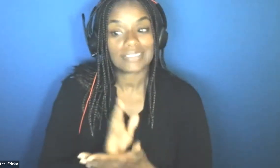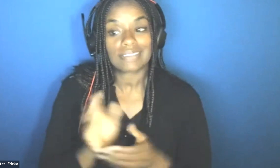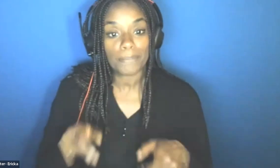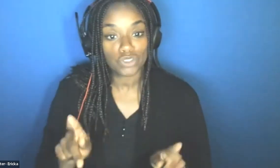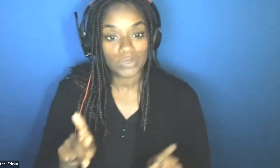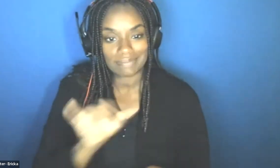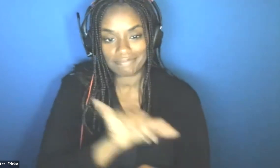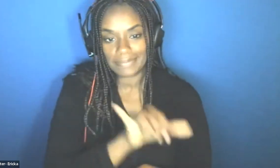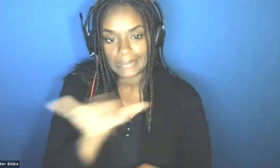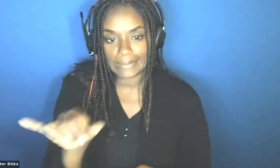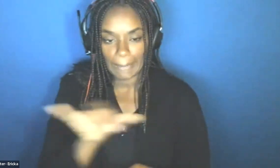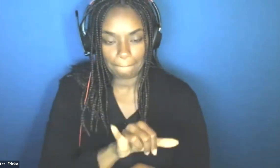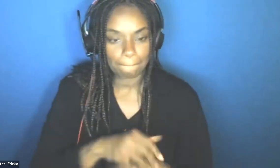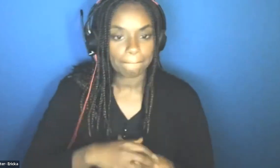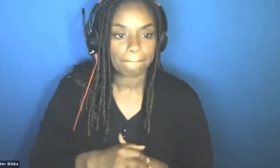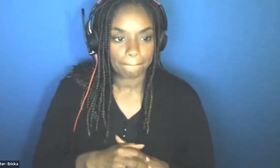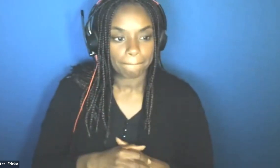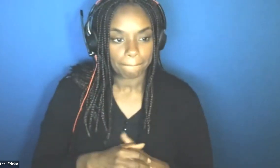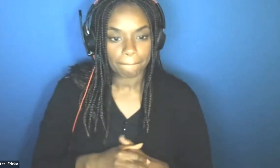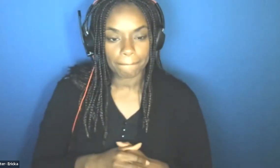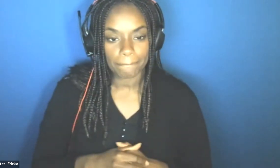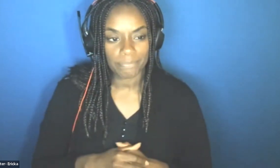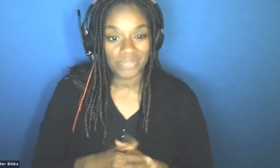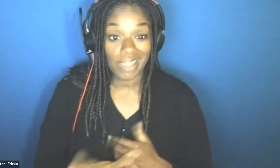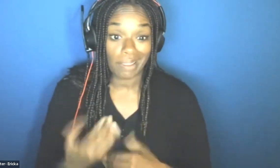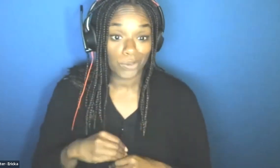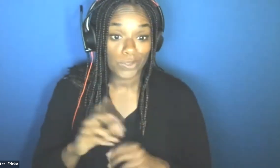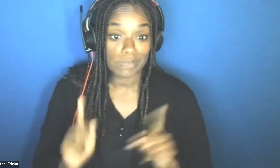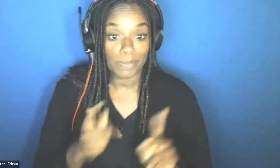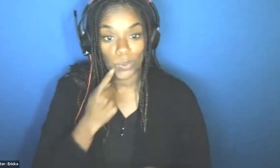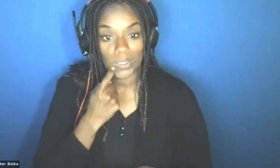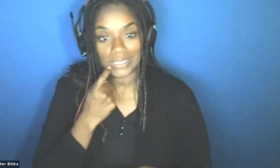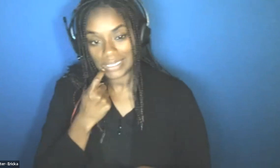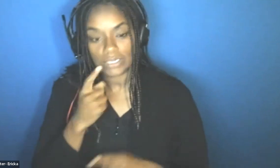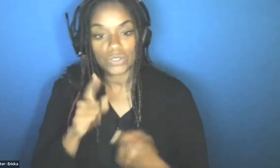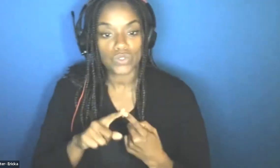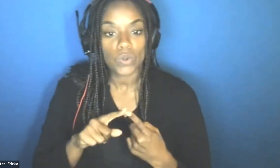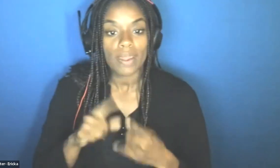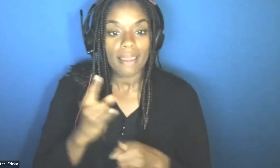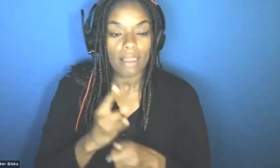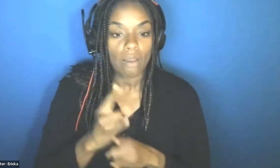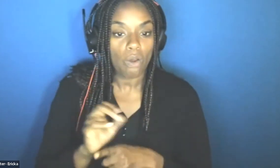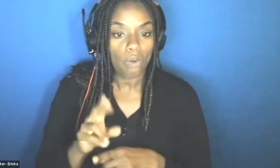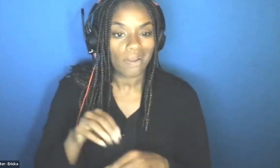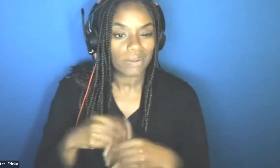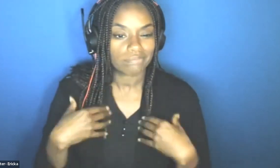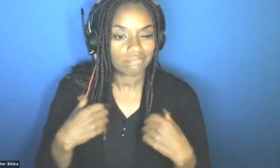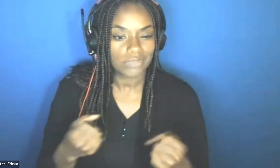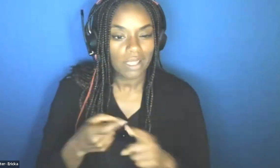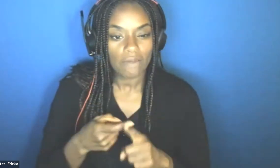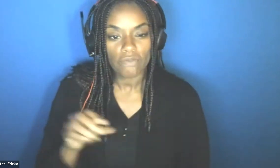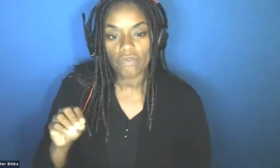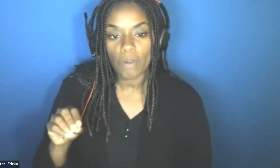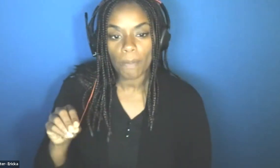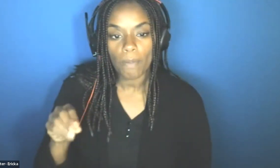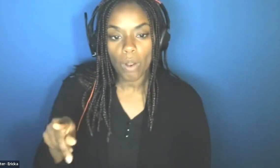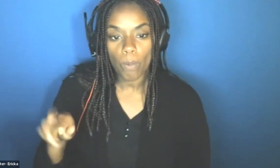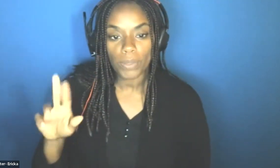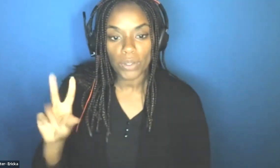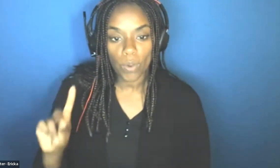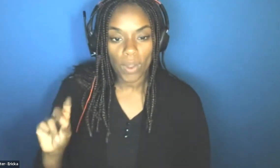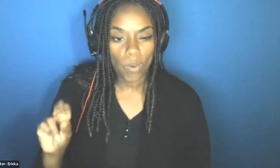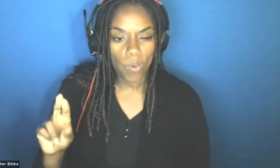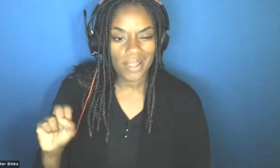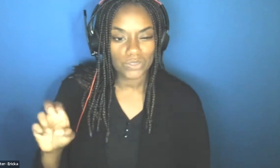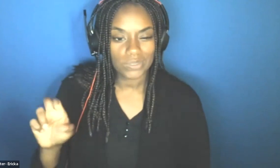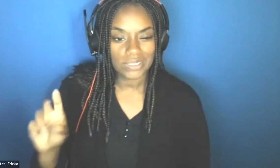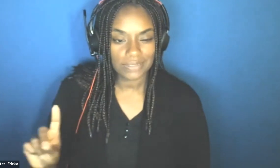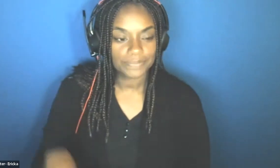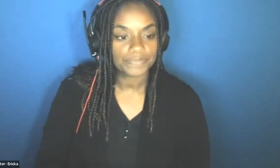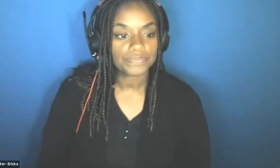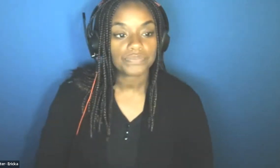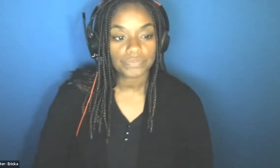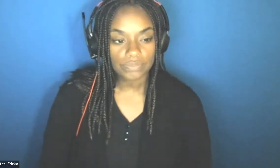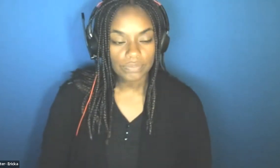We have to understand what the ADA is.